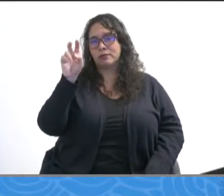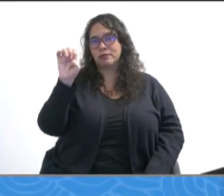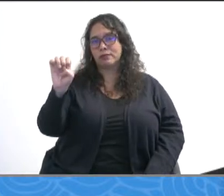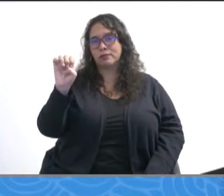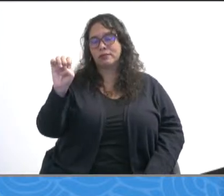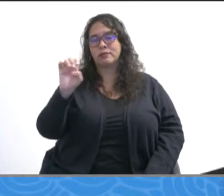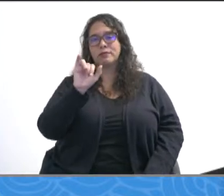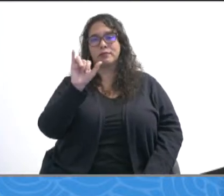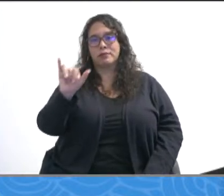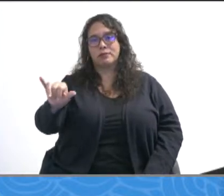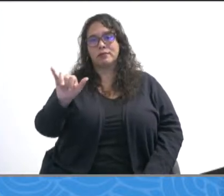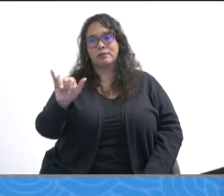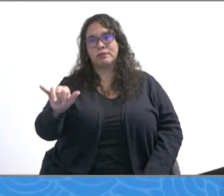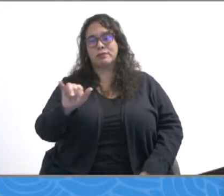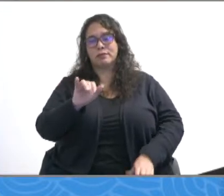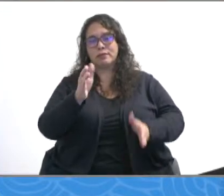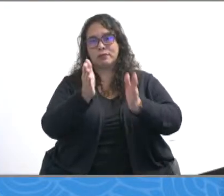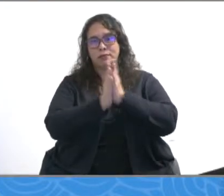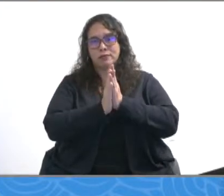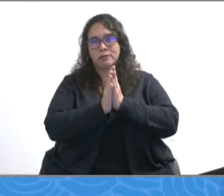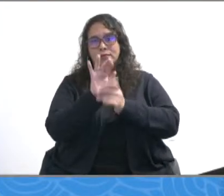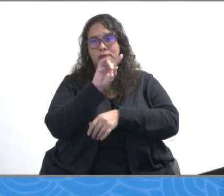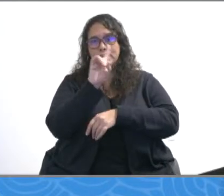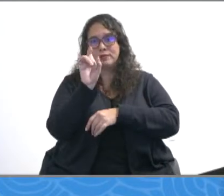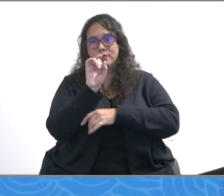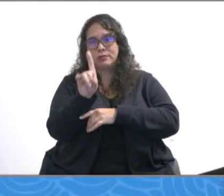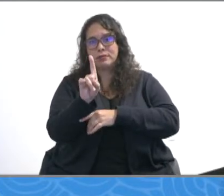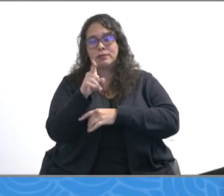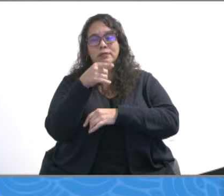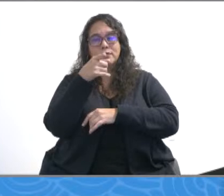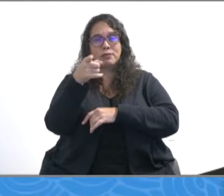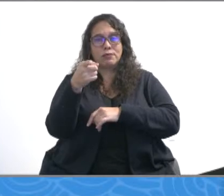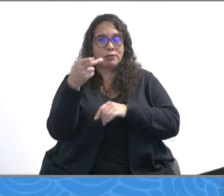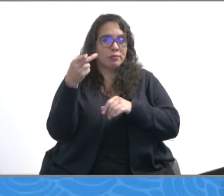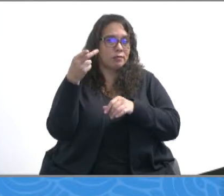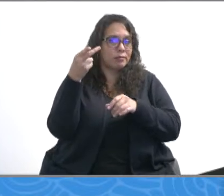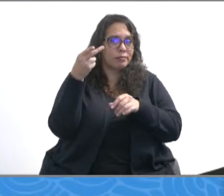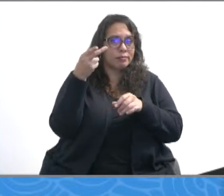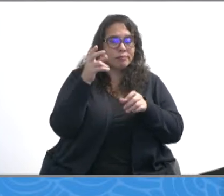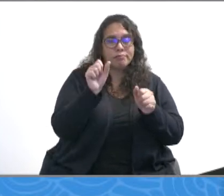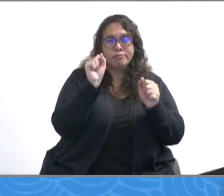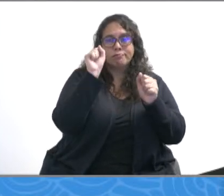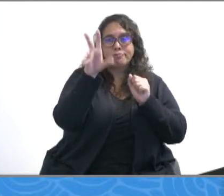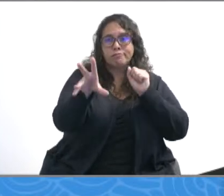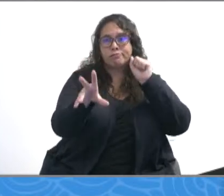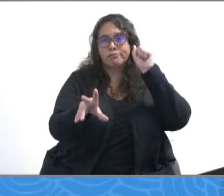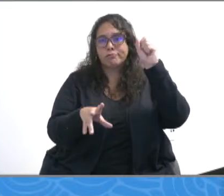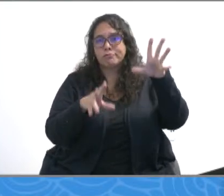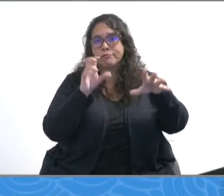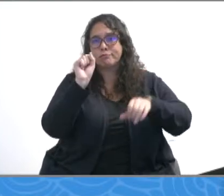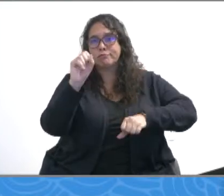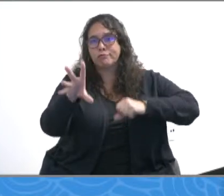This platform ask one question and allows participants to post ideas, read, and even rate what other community members have to say.